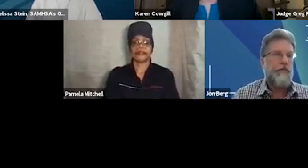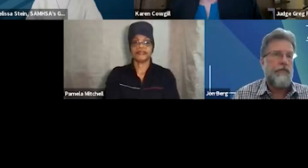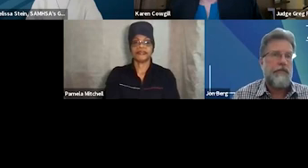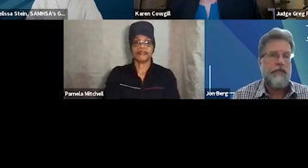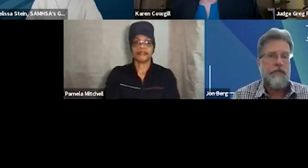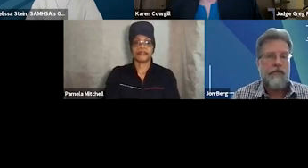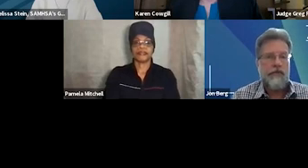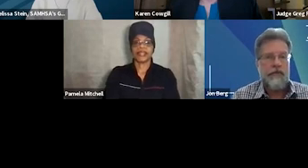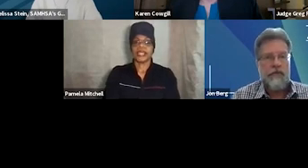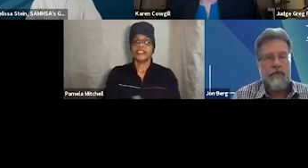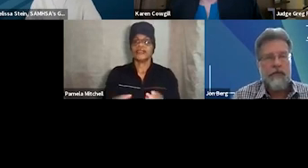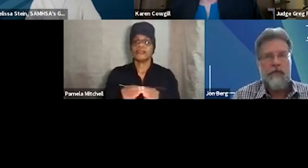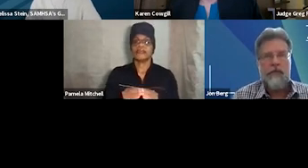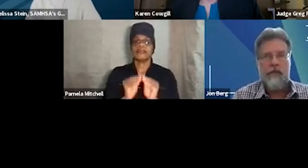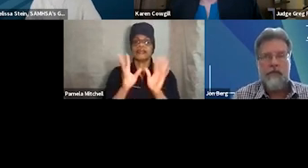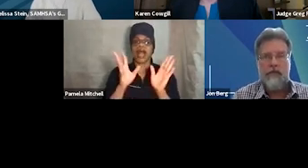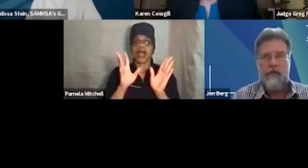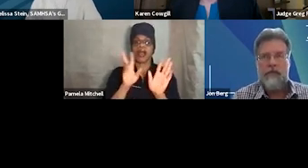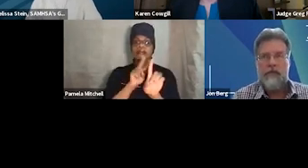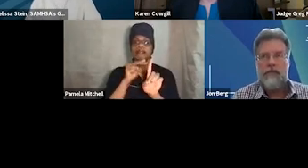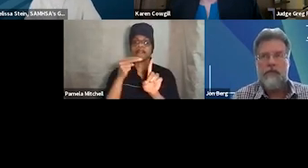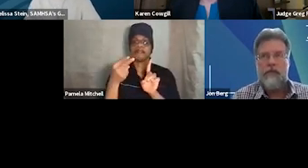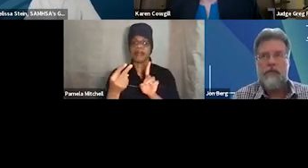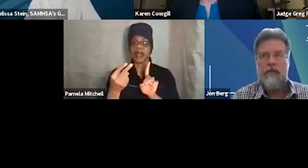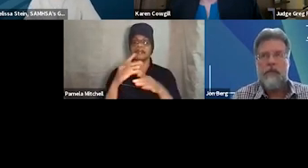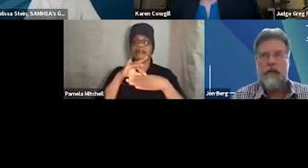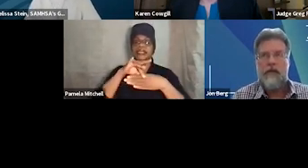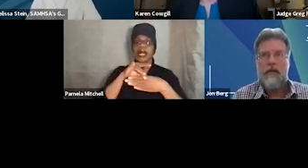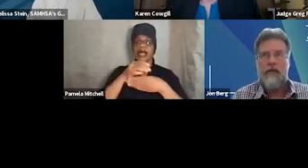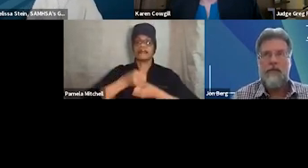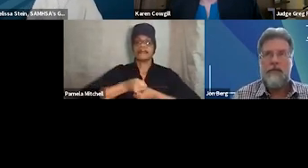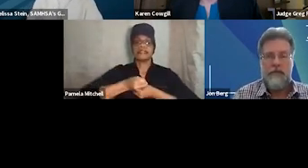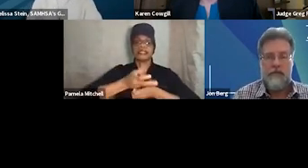Just want to clarify that the views, opinions, and content expressed in this presentation and discussion